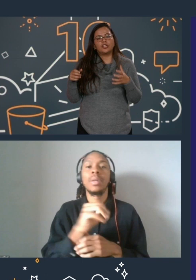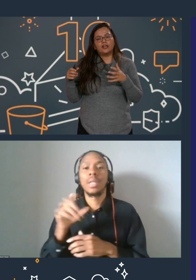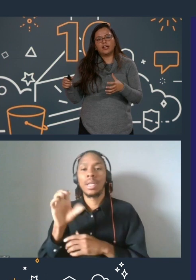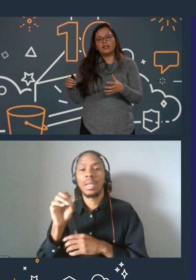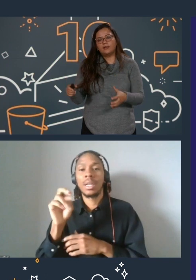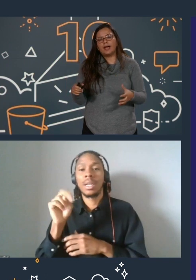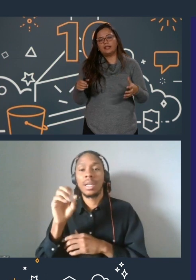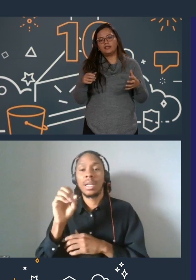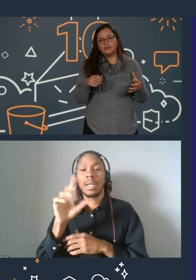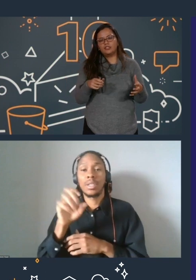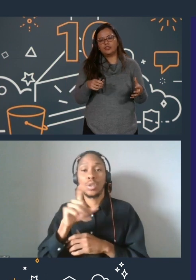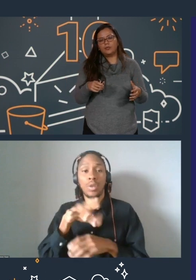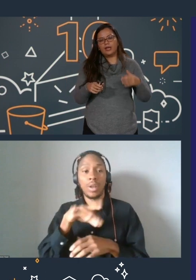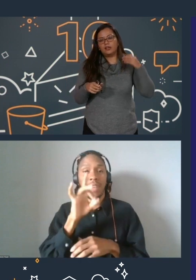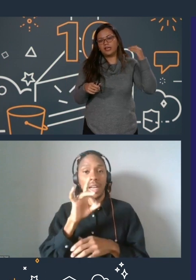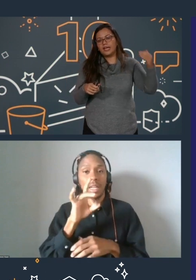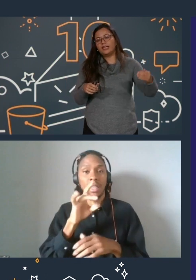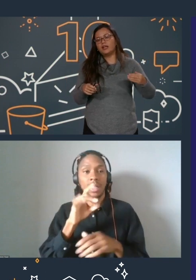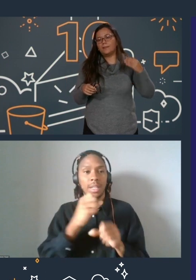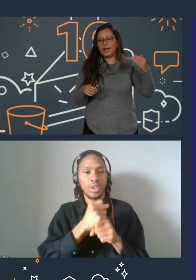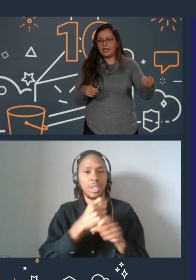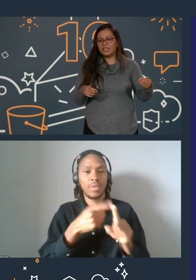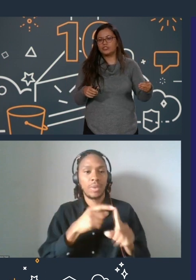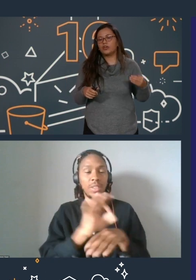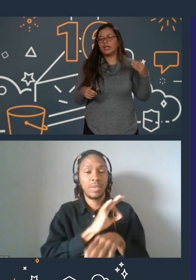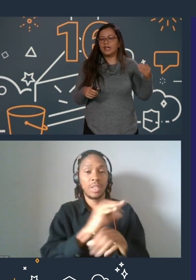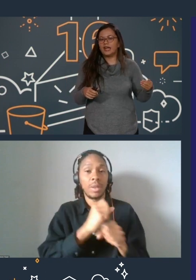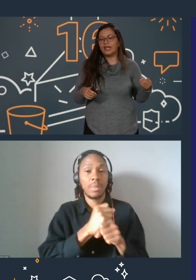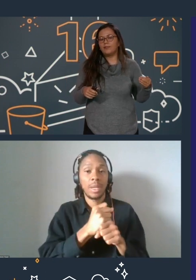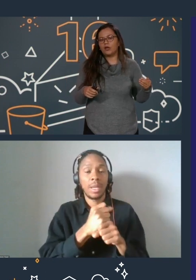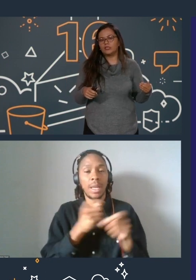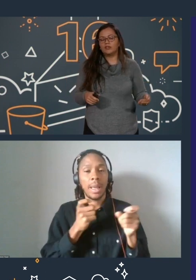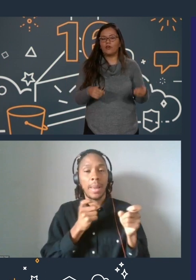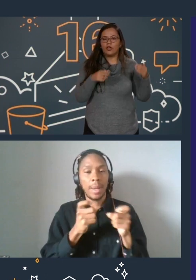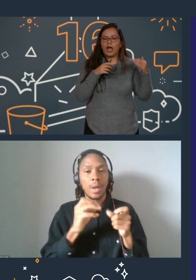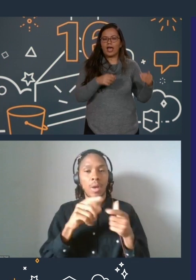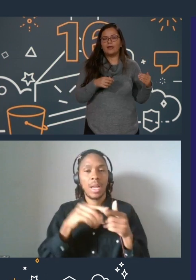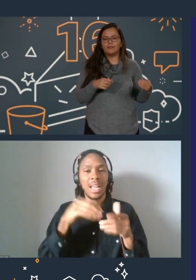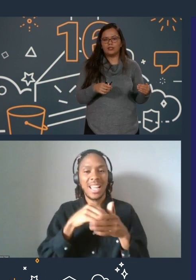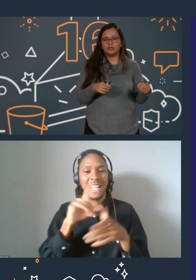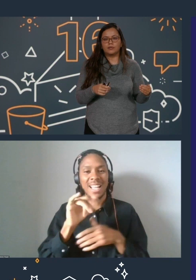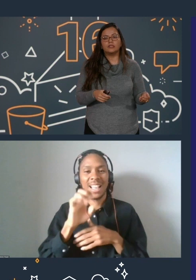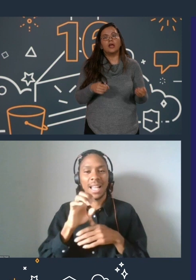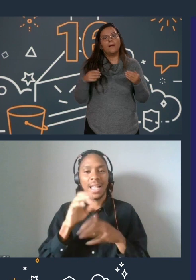generated by this feature when creating a managed or inline policy for your IAM principles,